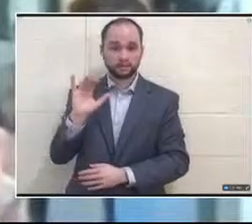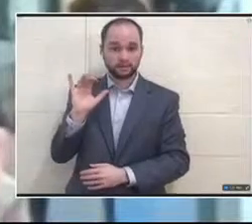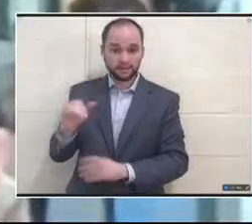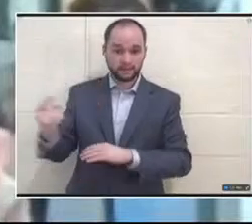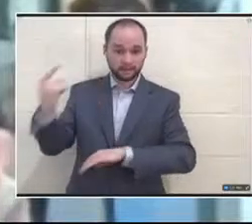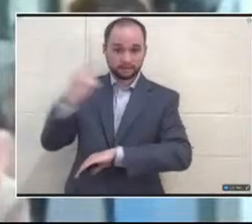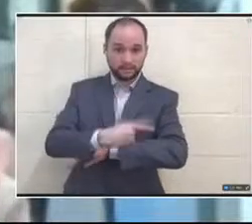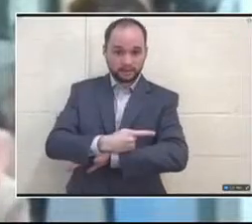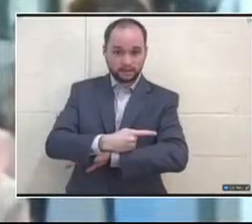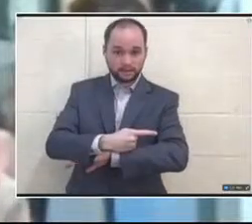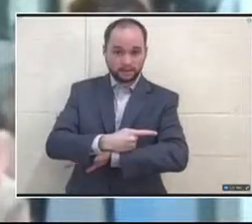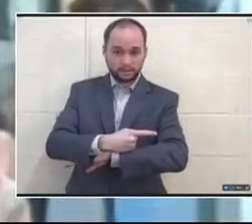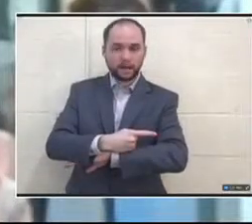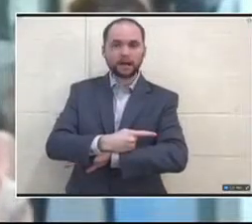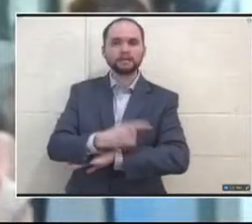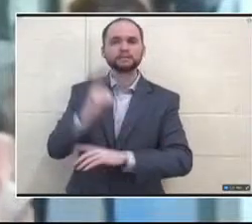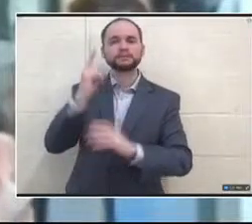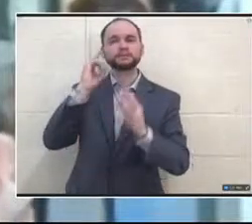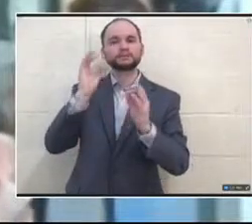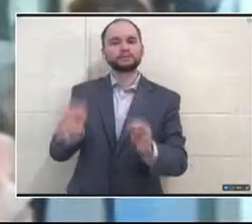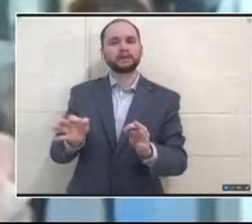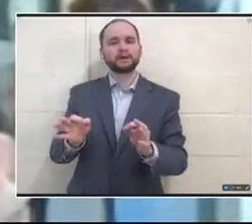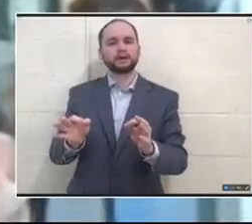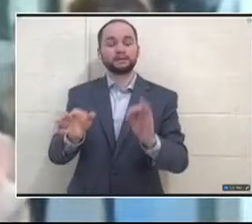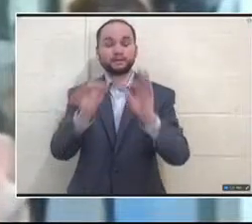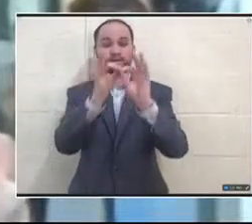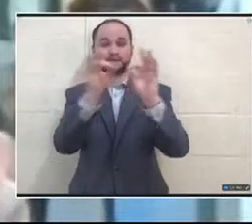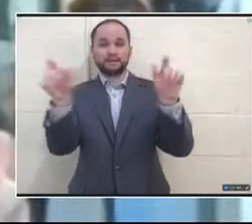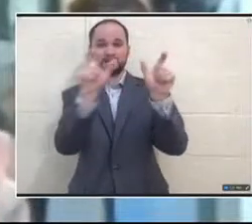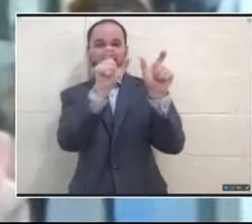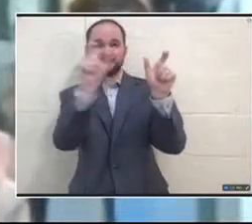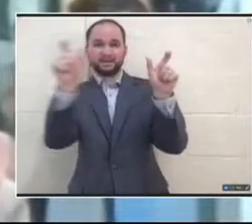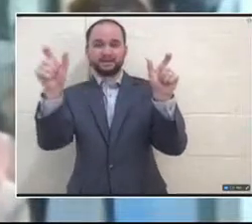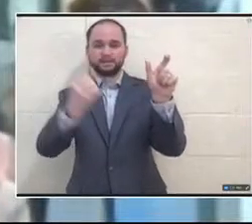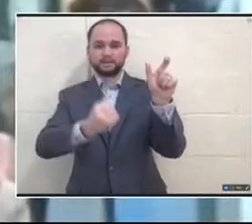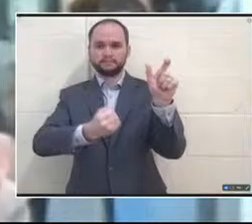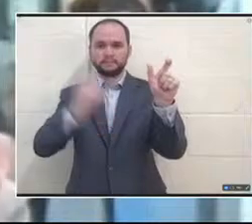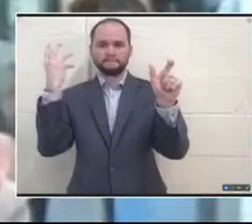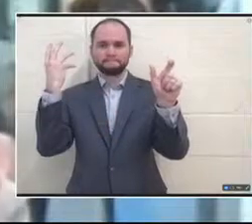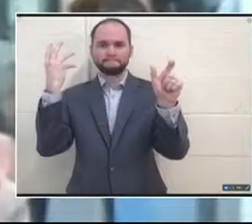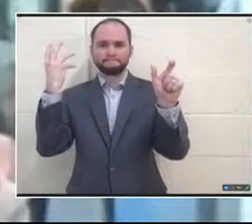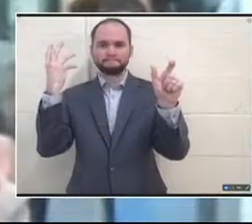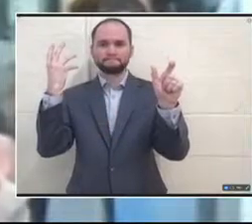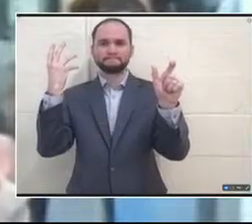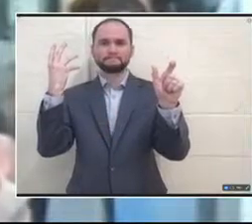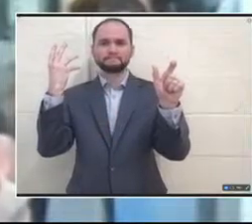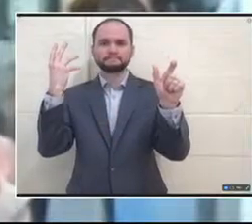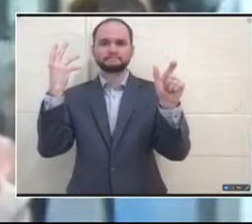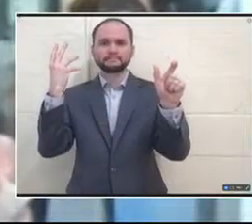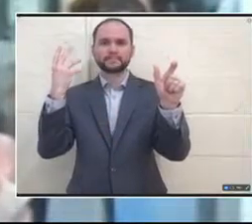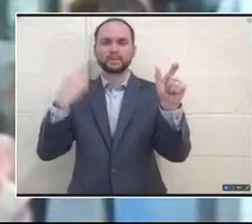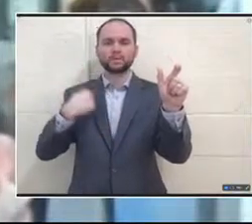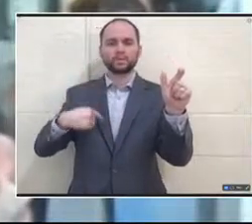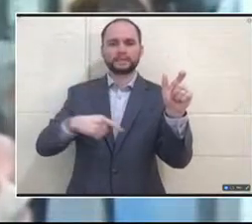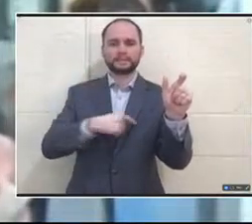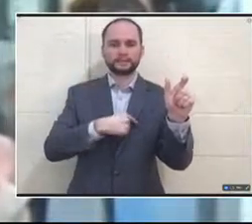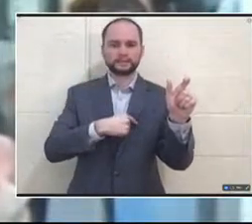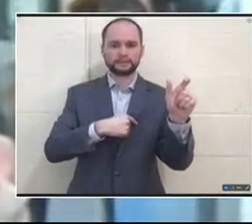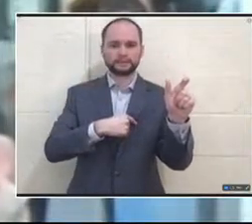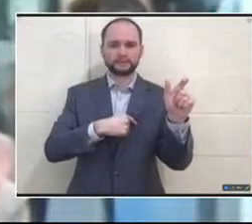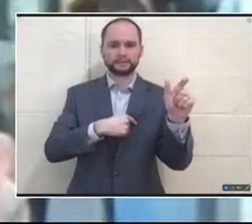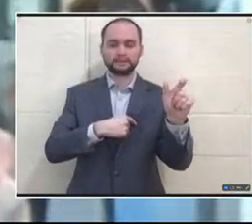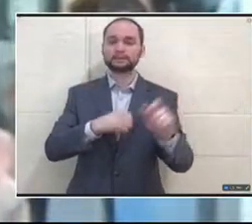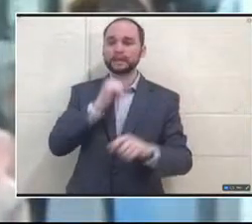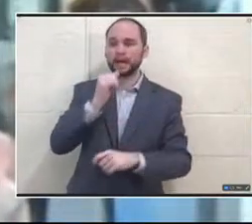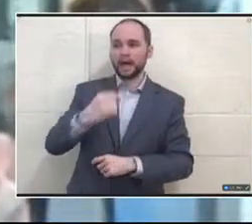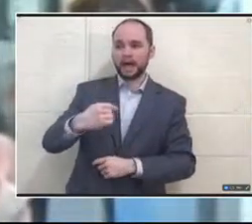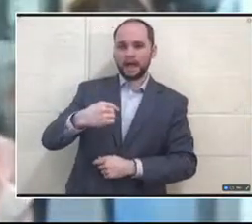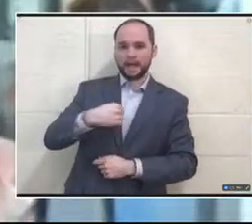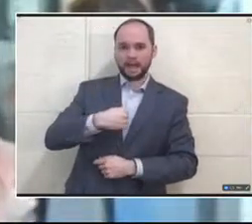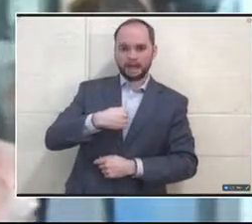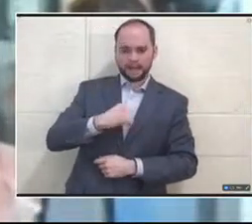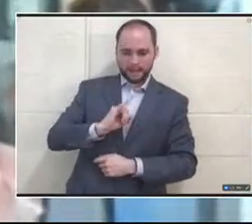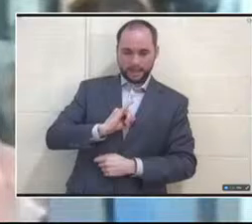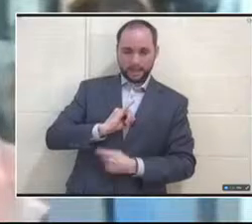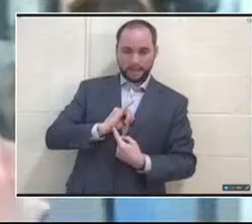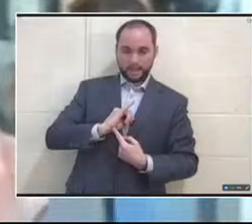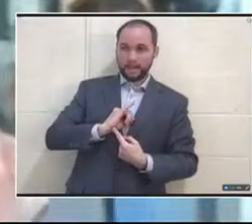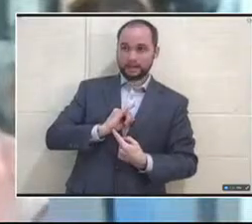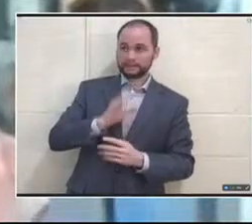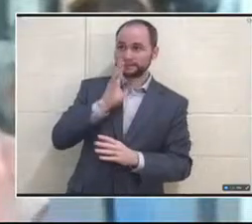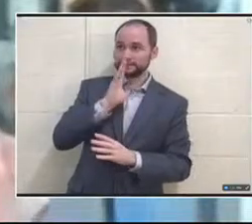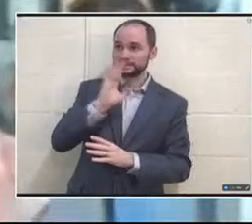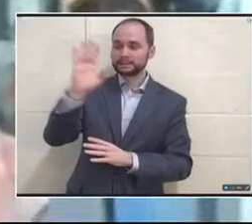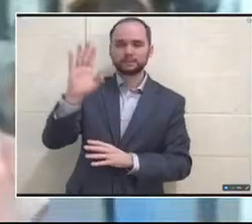as to represent us all united instead of I, we sing. As far as my eye could see in a semicircle